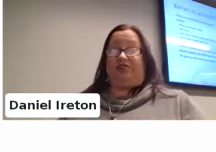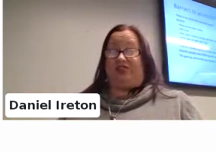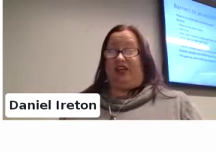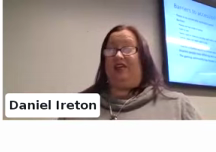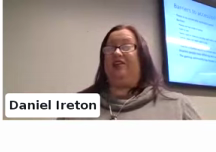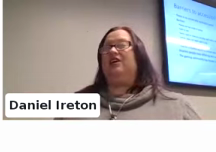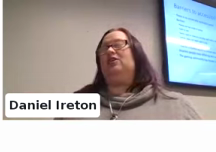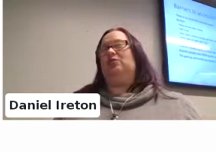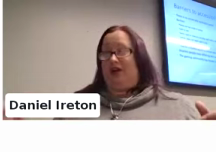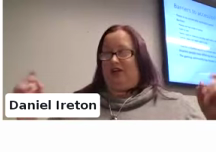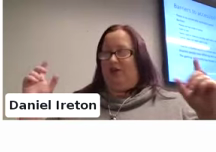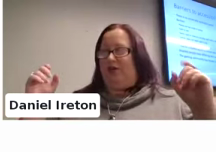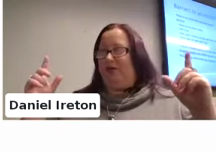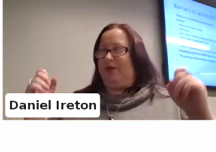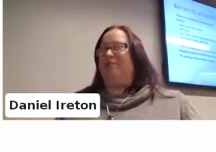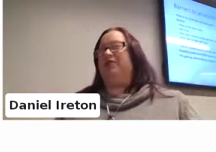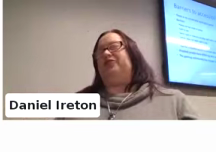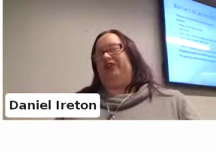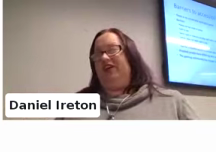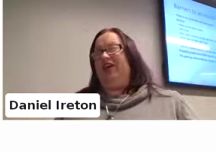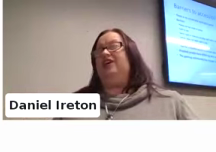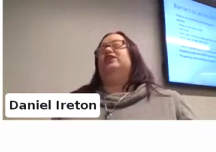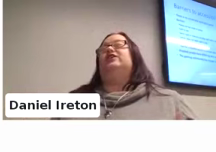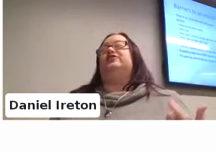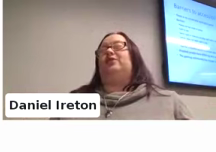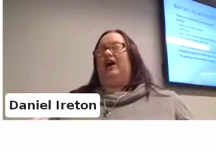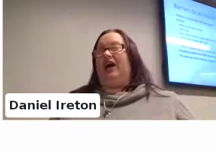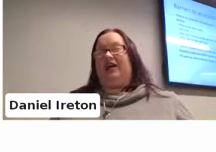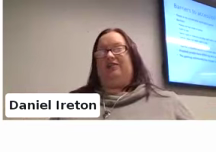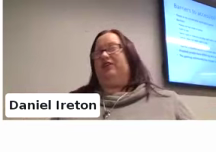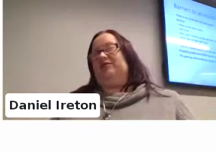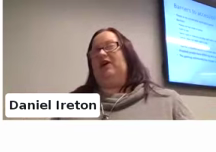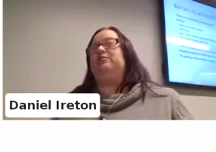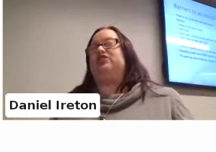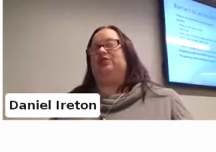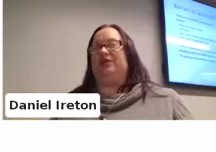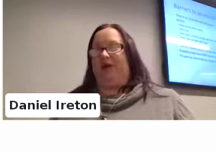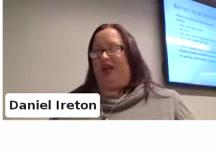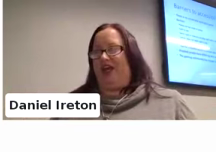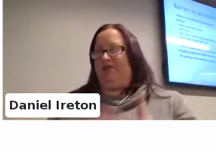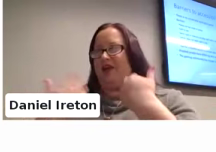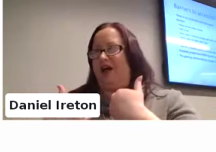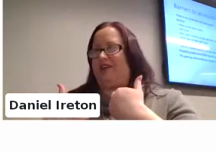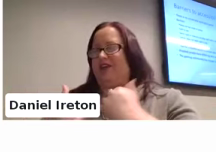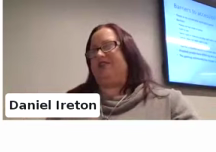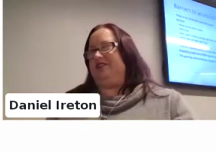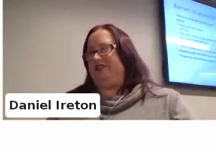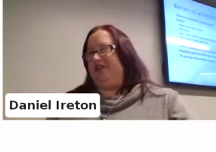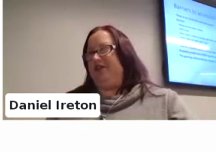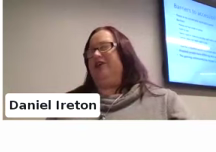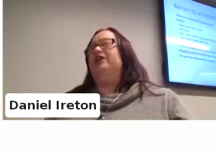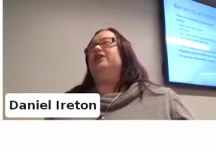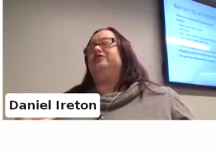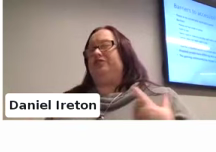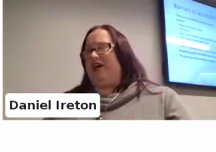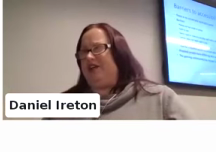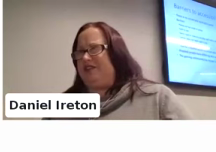You know for some disabled people depending on your disability it and the game concealing information can hard.